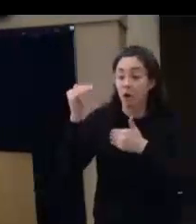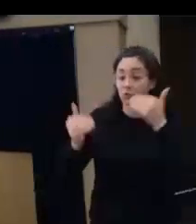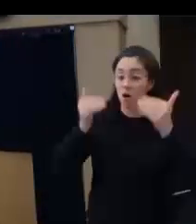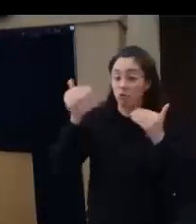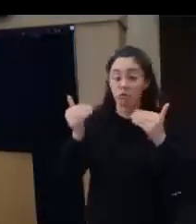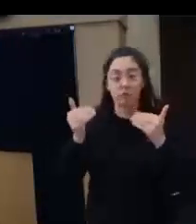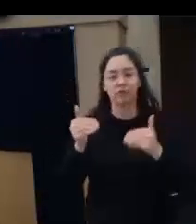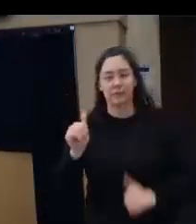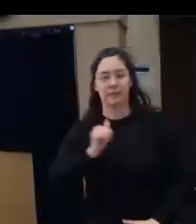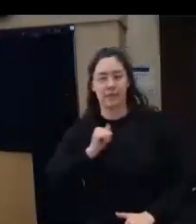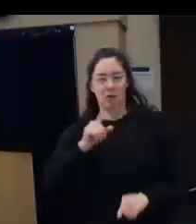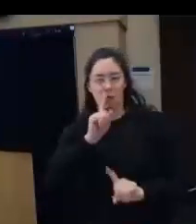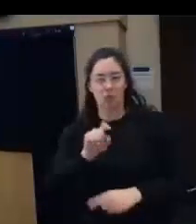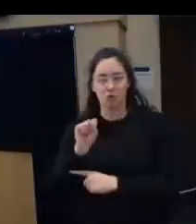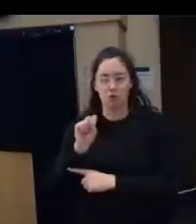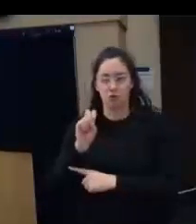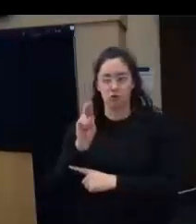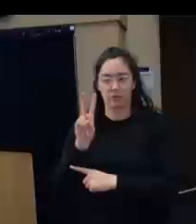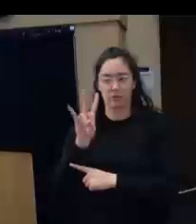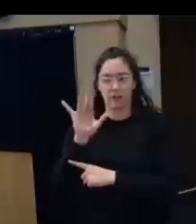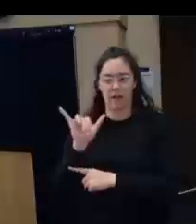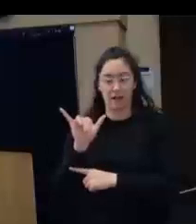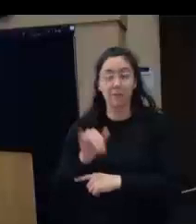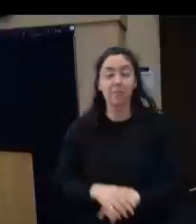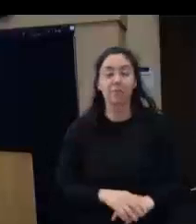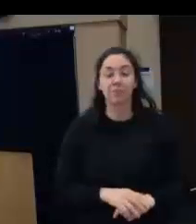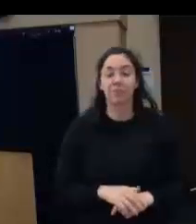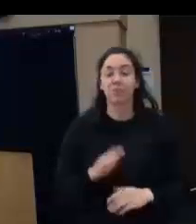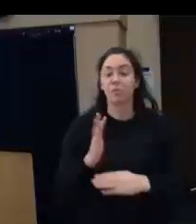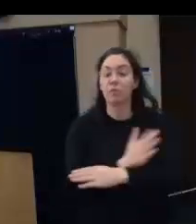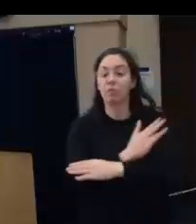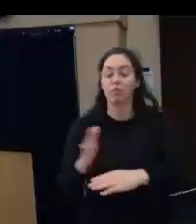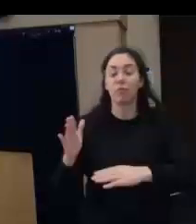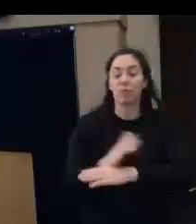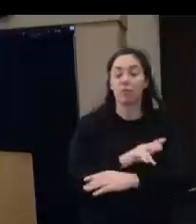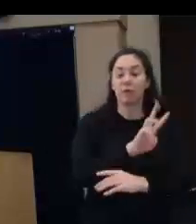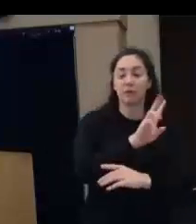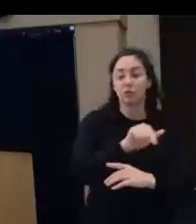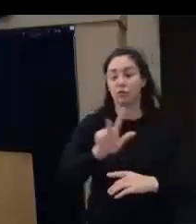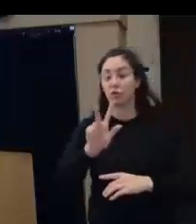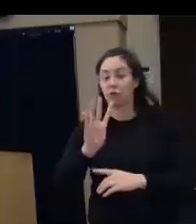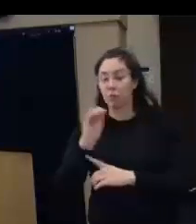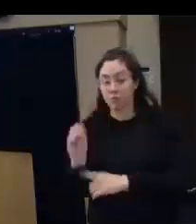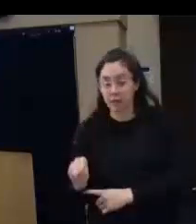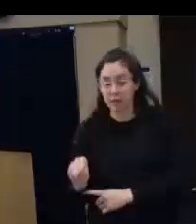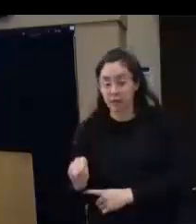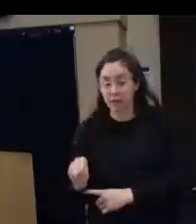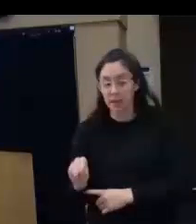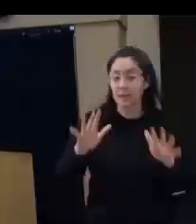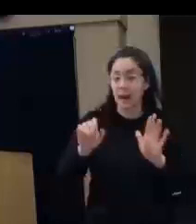surveys elevated depression symptoms range from 6 to 34% elevated anxiety symptoms range from 34 to